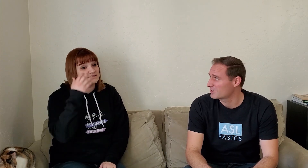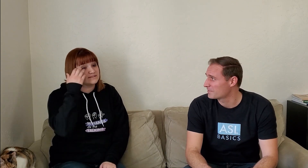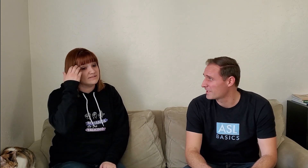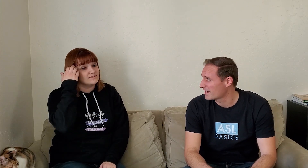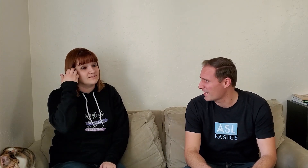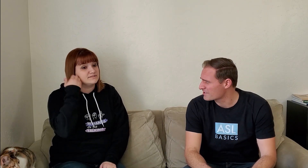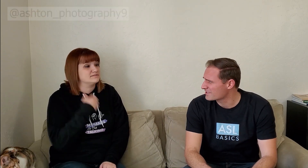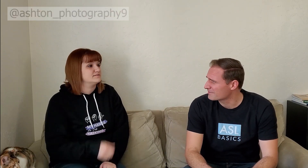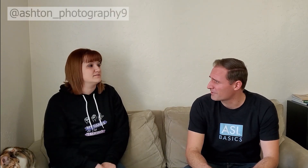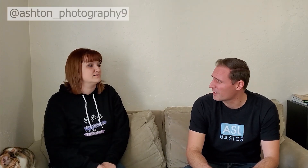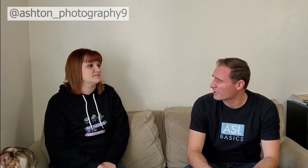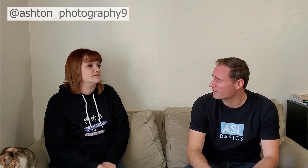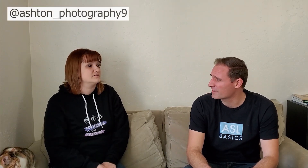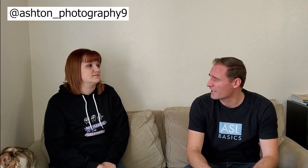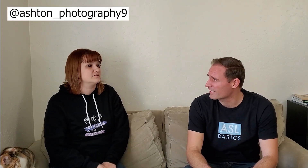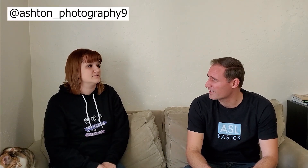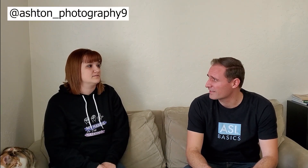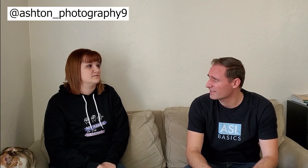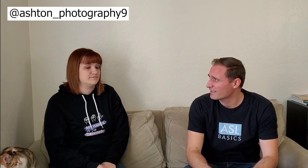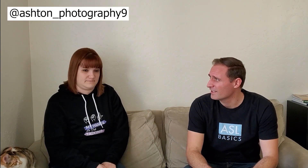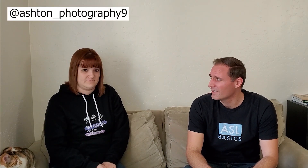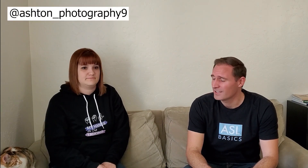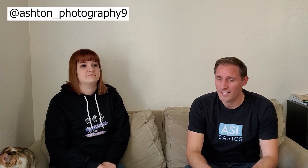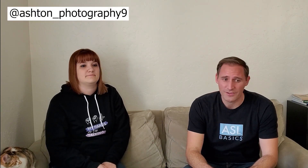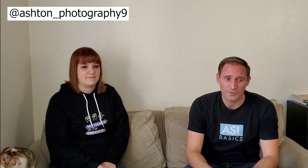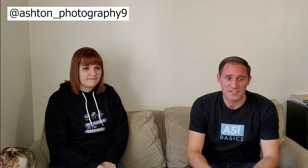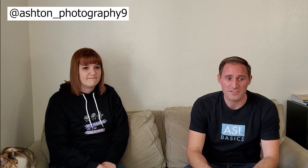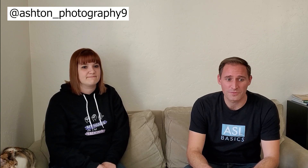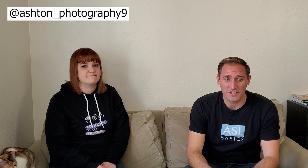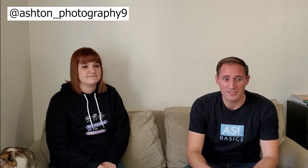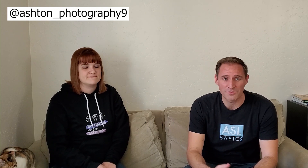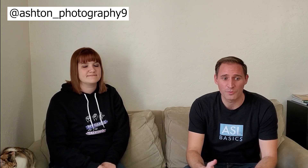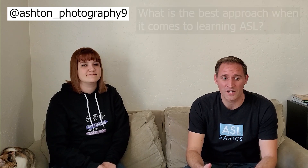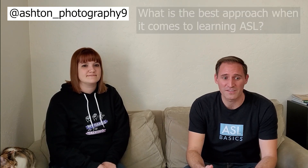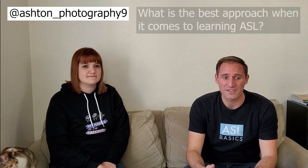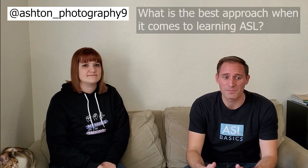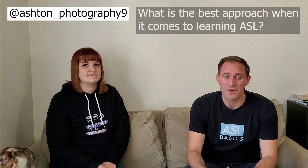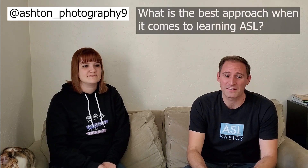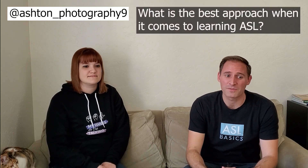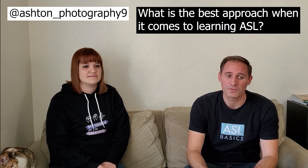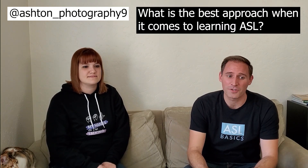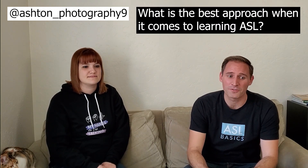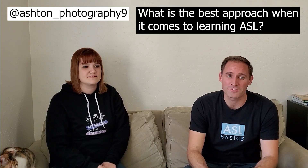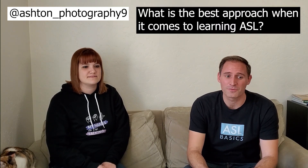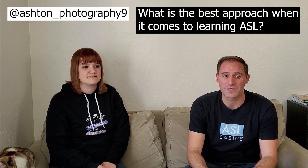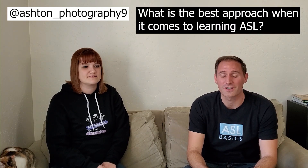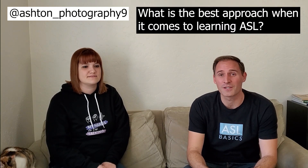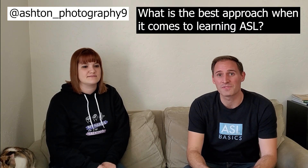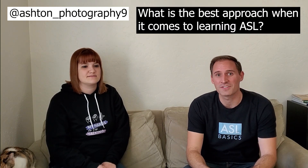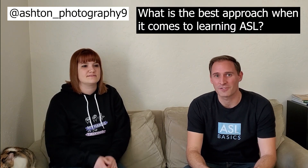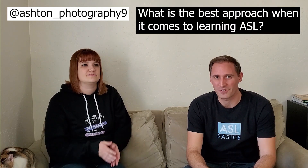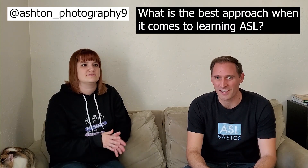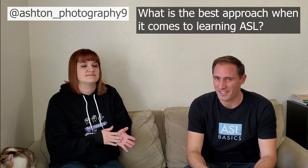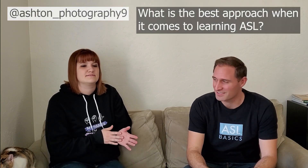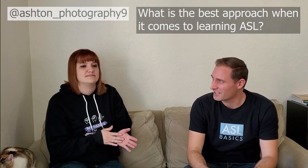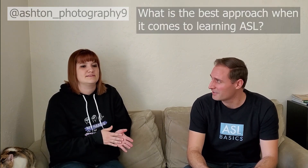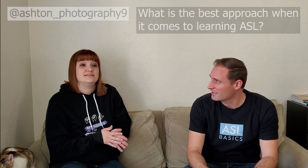from @ashton_photography9 I think, and the question was, "What is the best approach when it comes to learning ASL?"